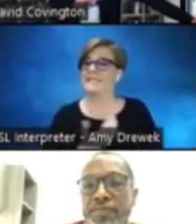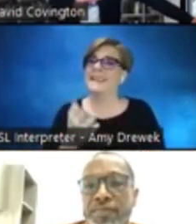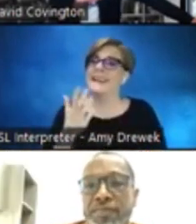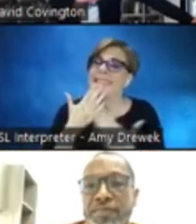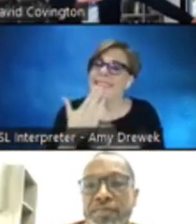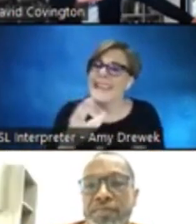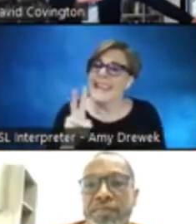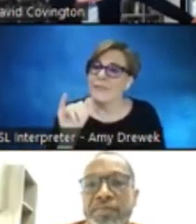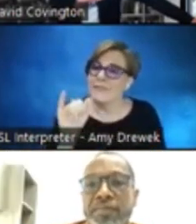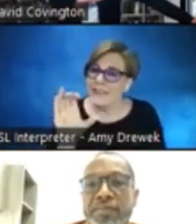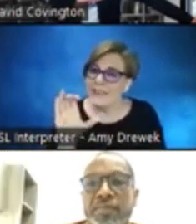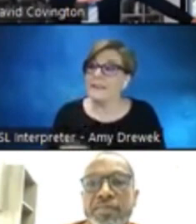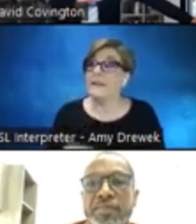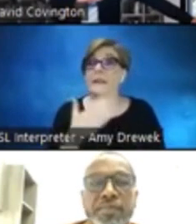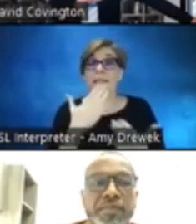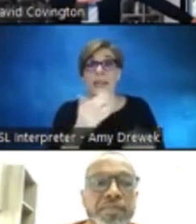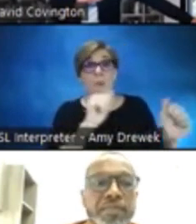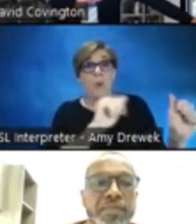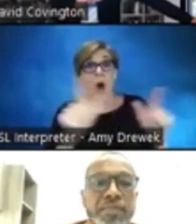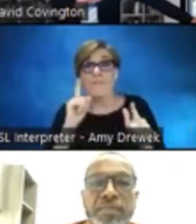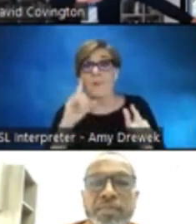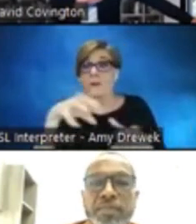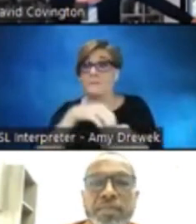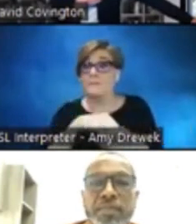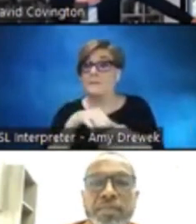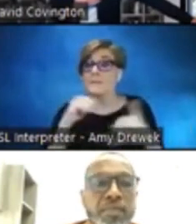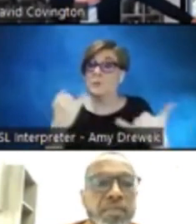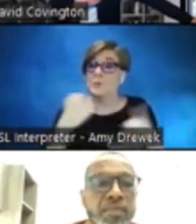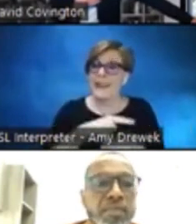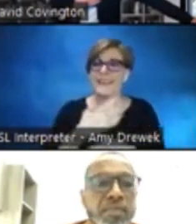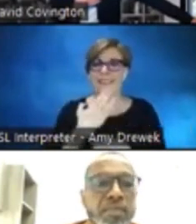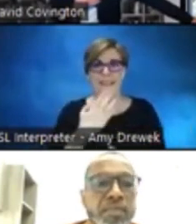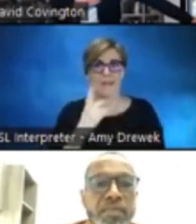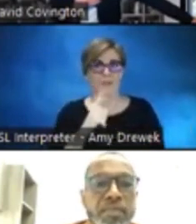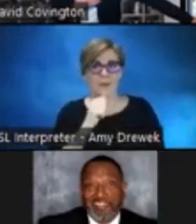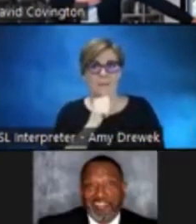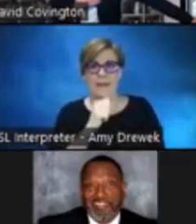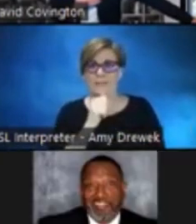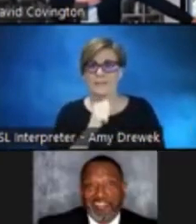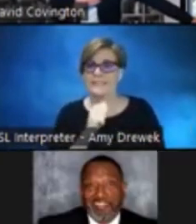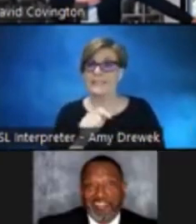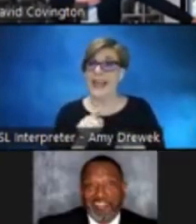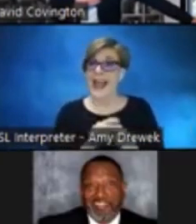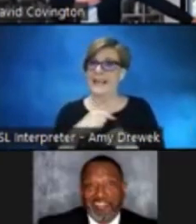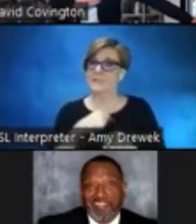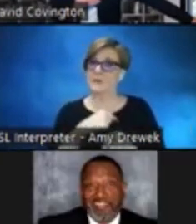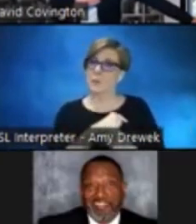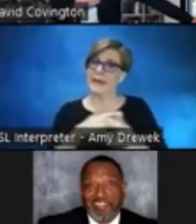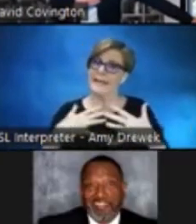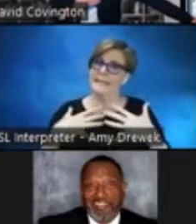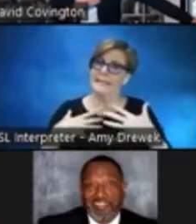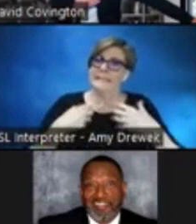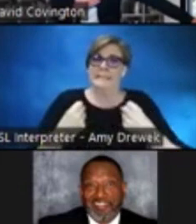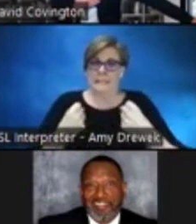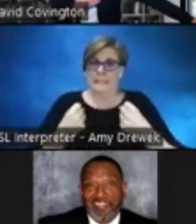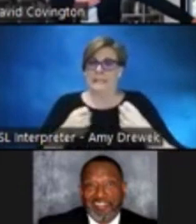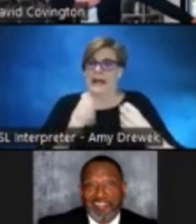THANK YOU FOR EVERYONE WHO PARTICIPATED AND YOUR PATIENCE WITH US AS WE GET THIS COMMUNITY BEING. KAREN, I THINK WE BEAT THE OVER-UNDER.